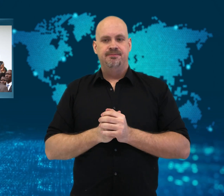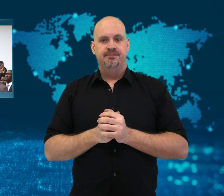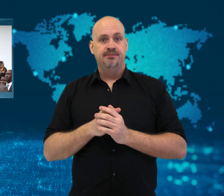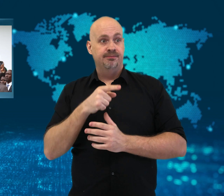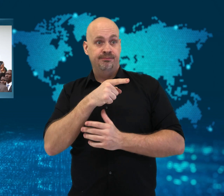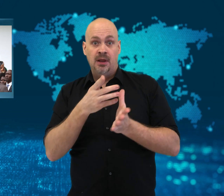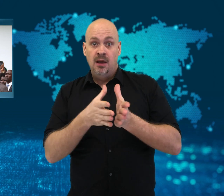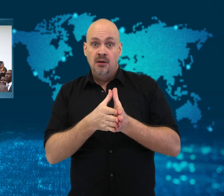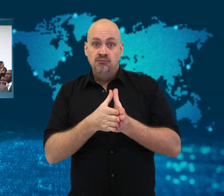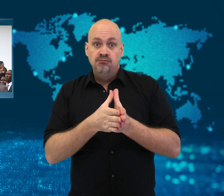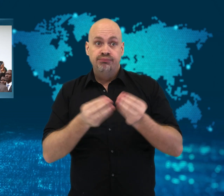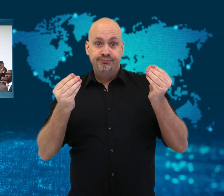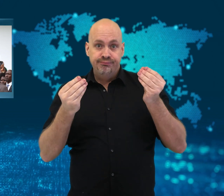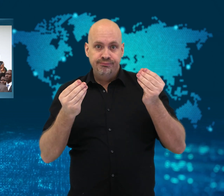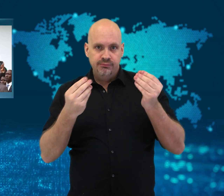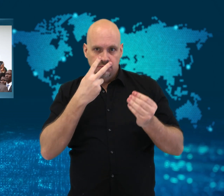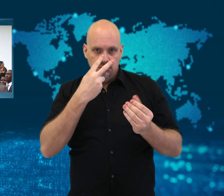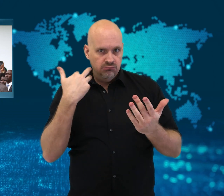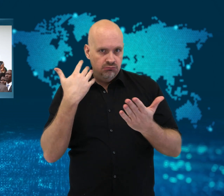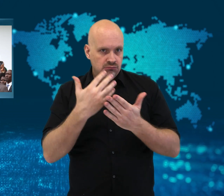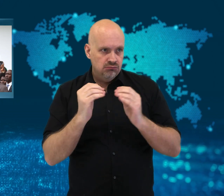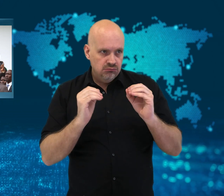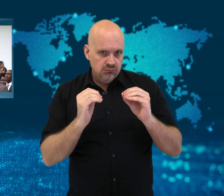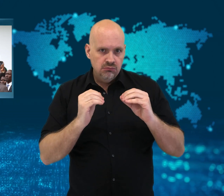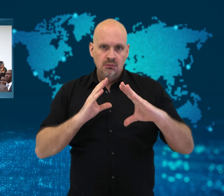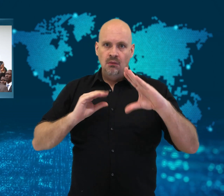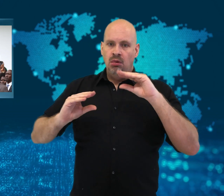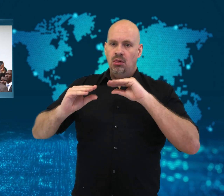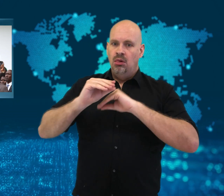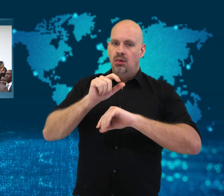He also doubted the use of vaccines.